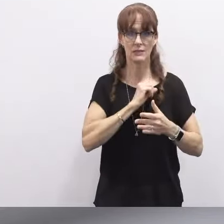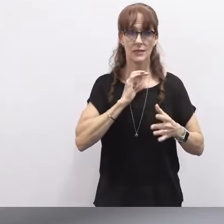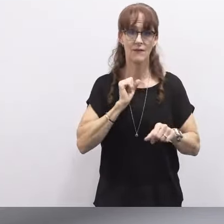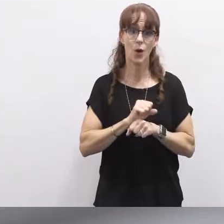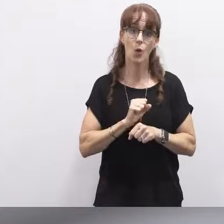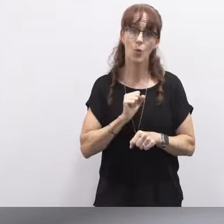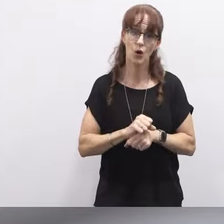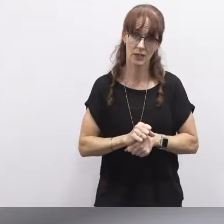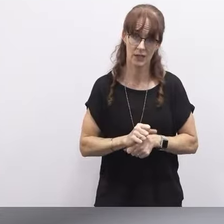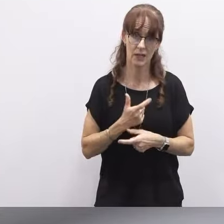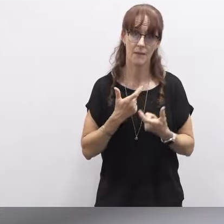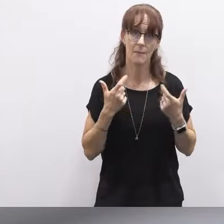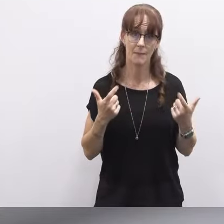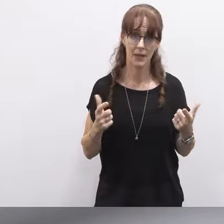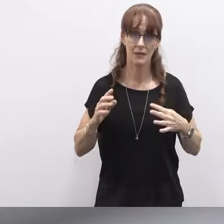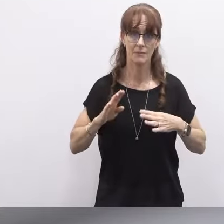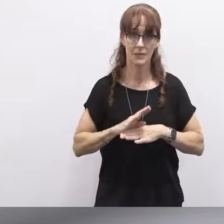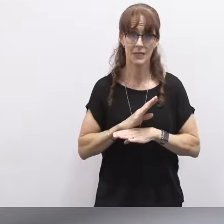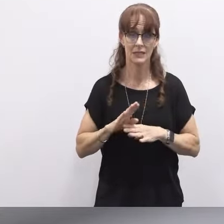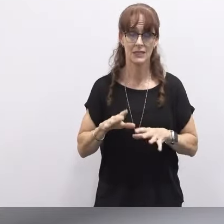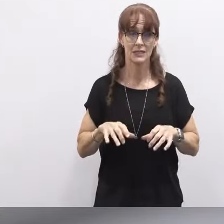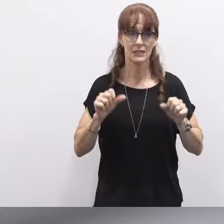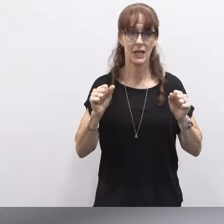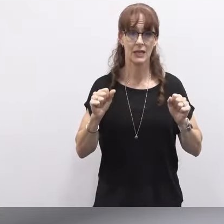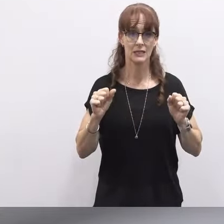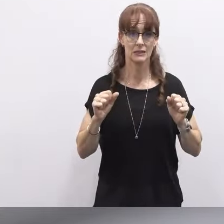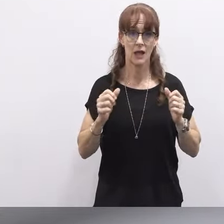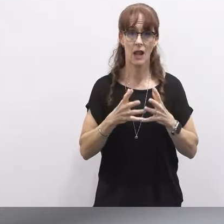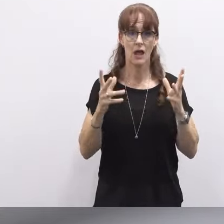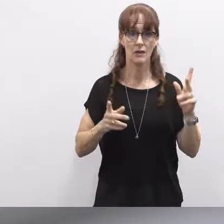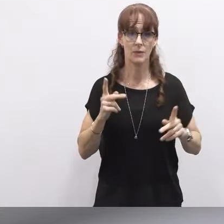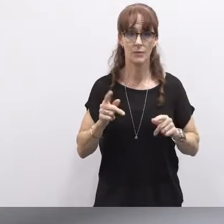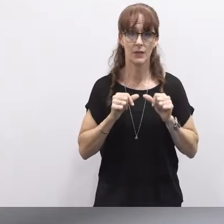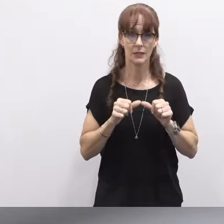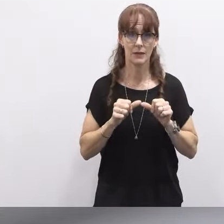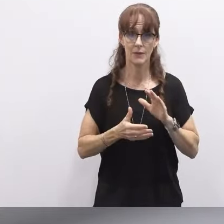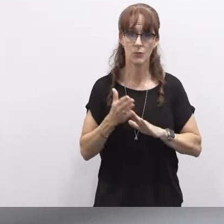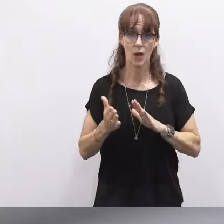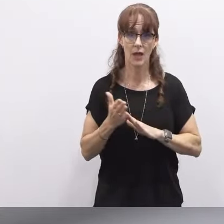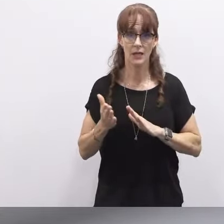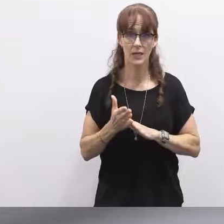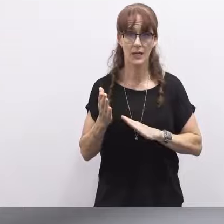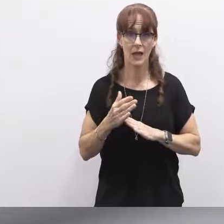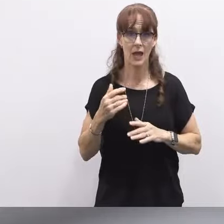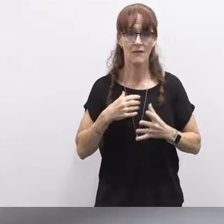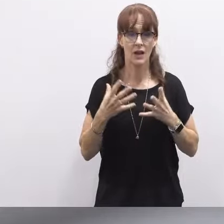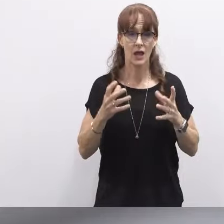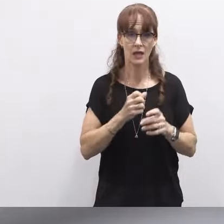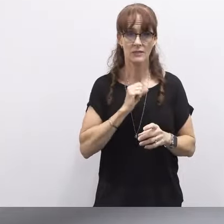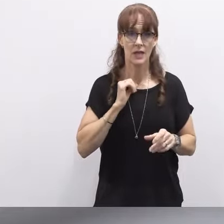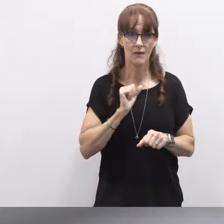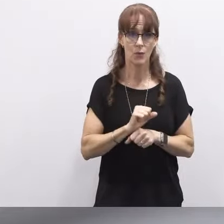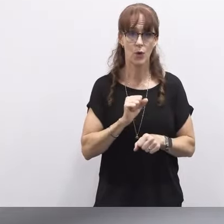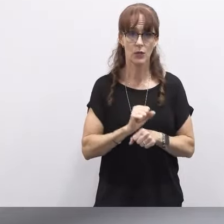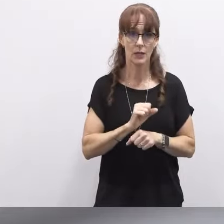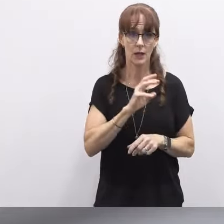So we are a big business. It takes lots of people to keep everything running. And so we'll have a lot of staff working Monday through Wednesday,